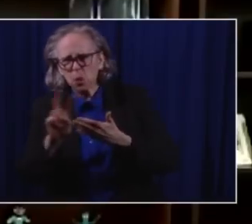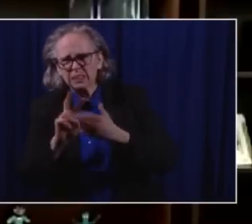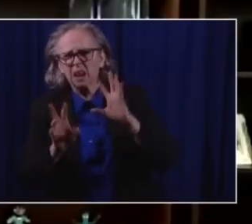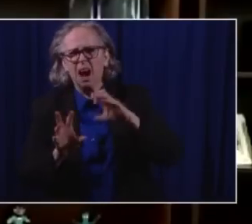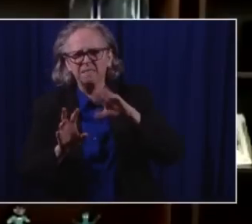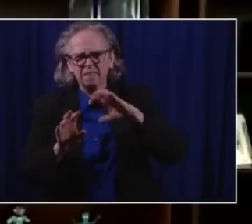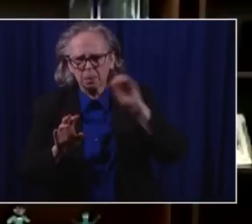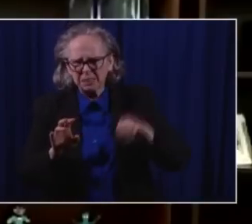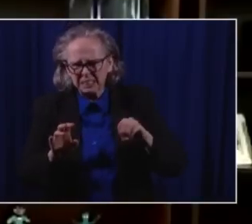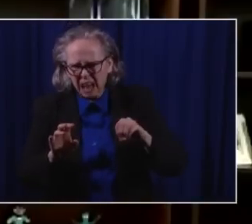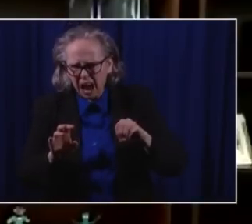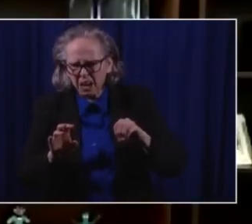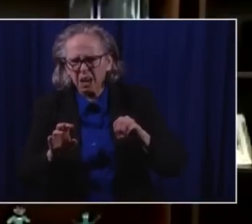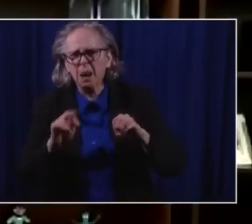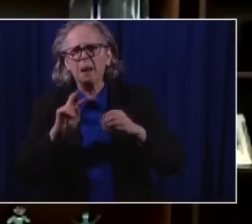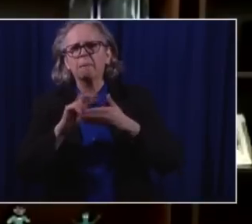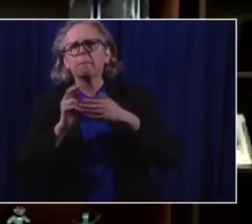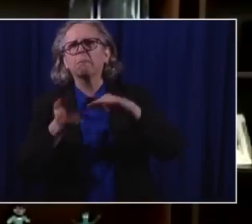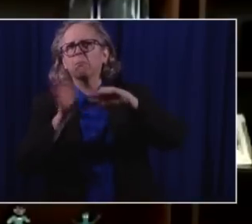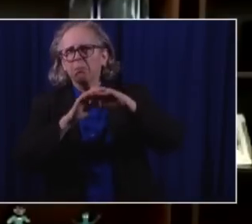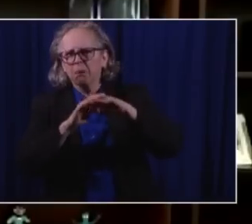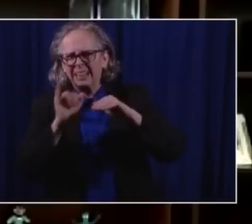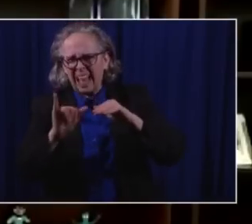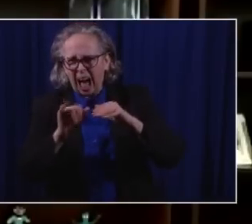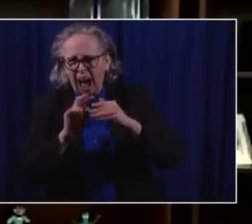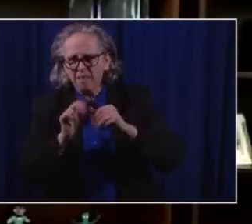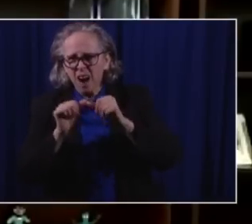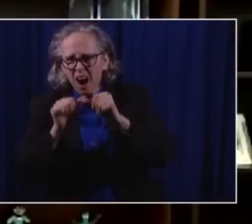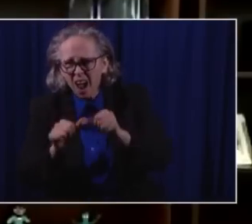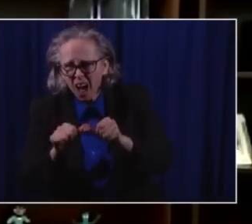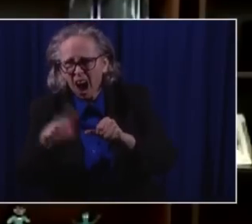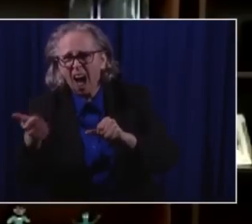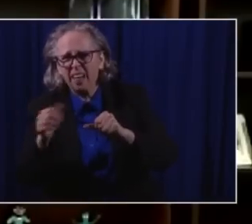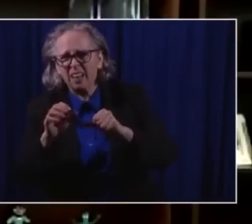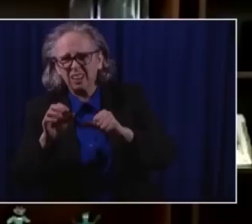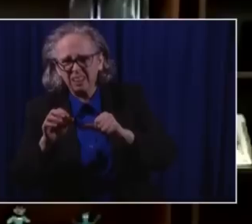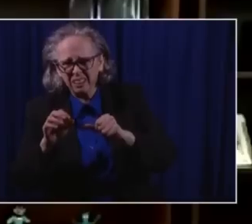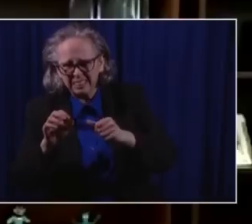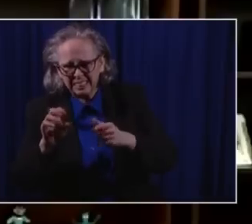least a 50% increase in the number of hospitalizations that